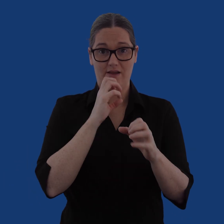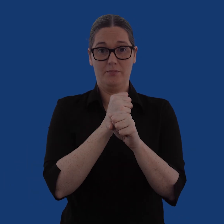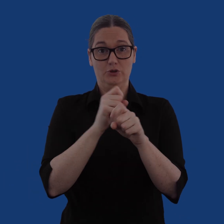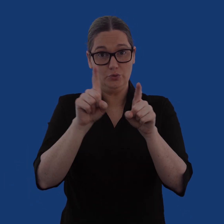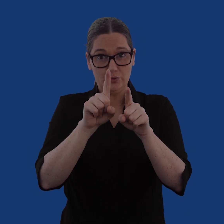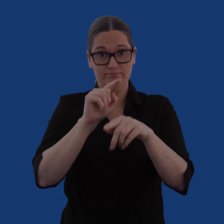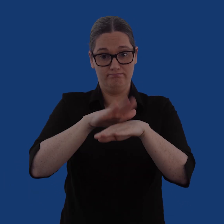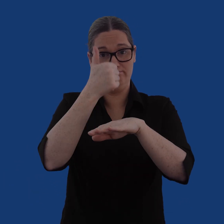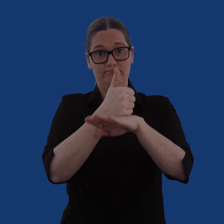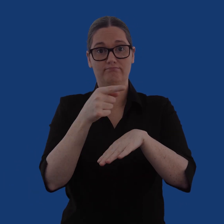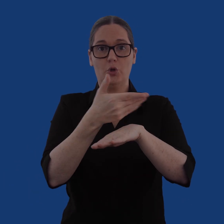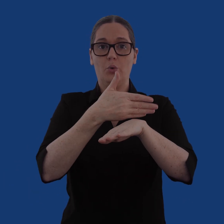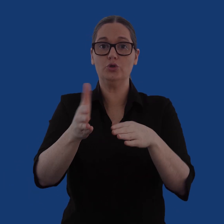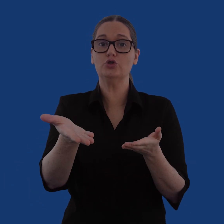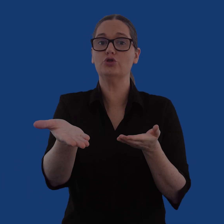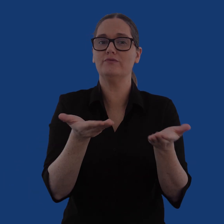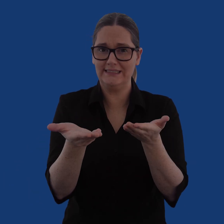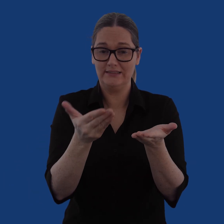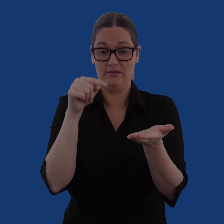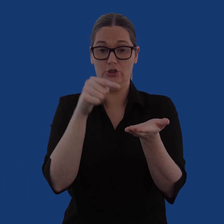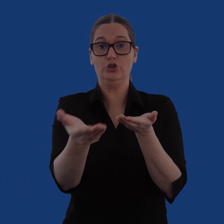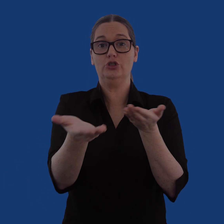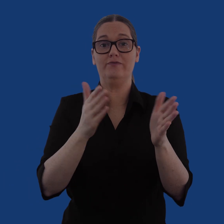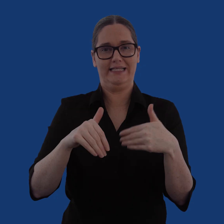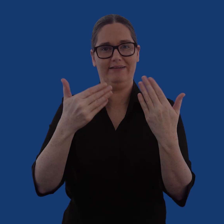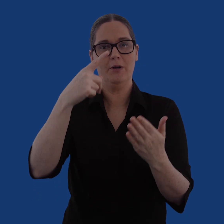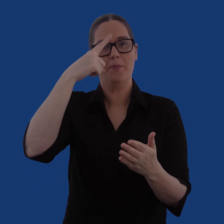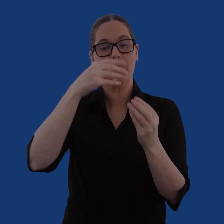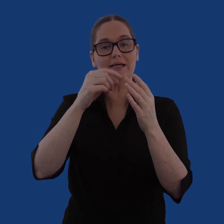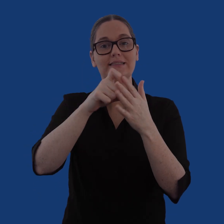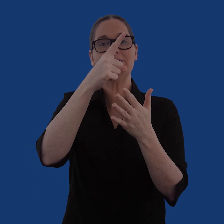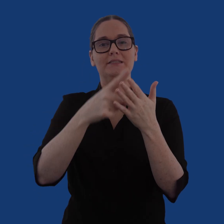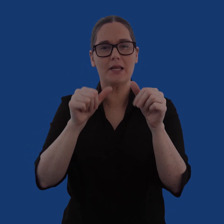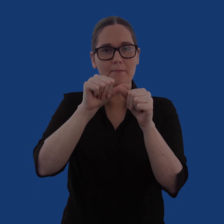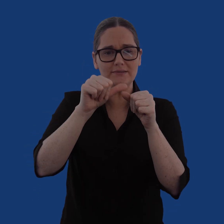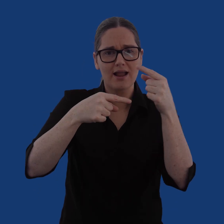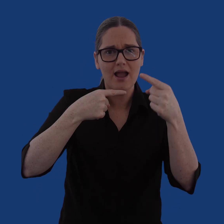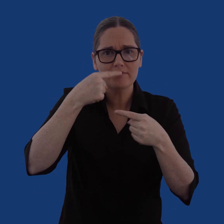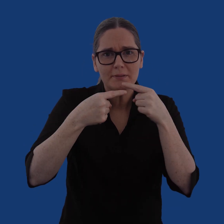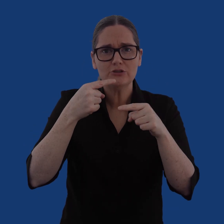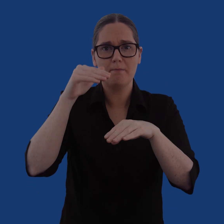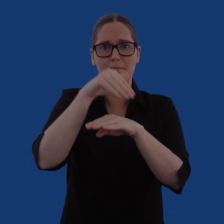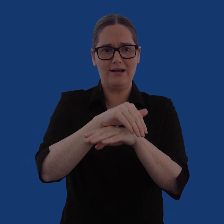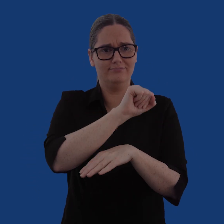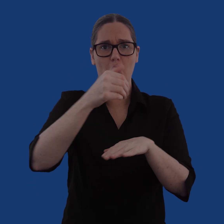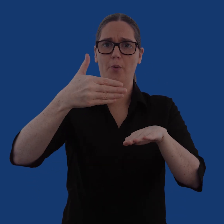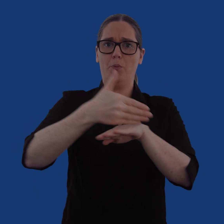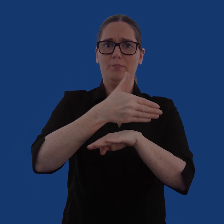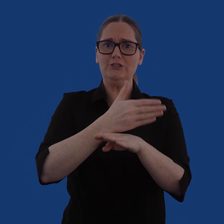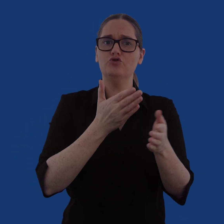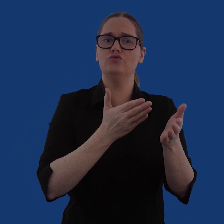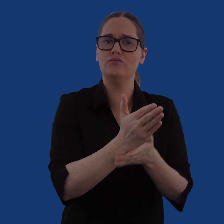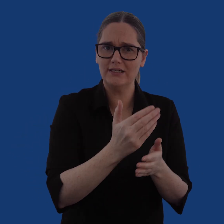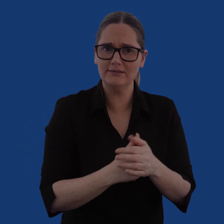We also created a new service that gives people with disability better information about employment rights.